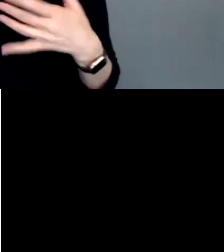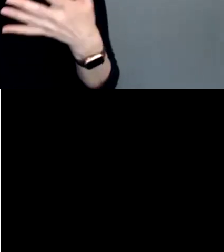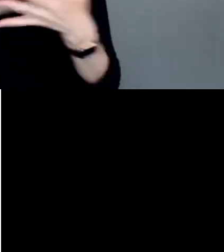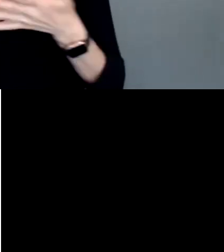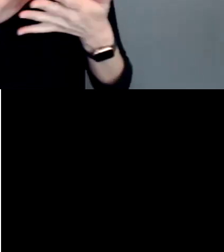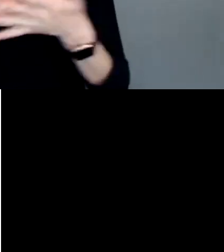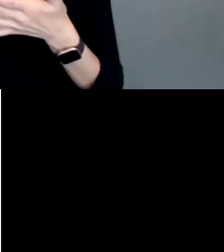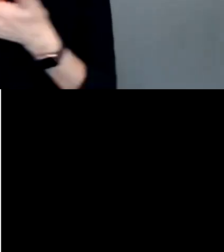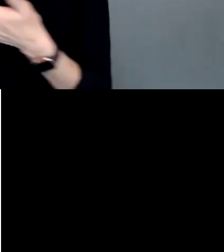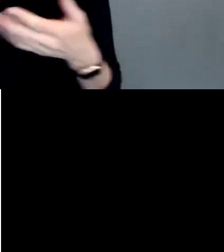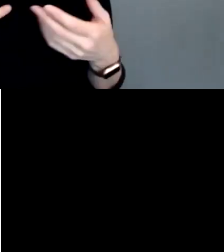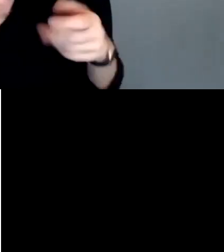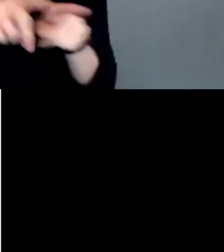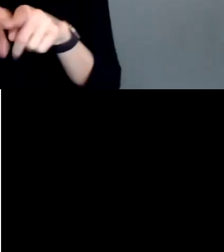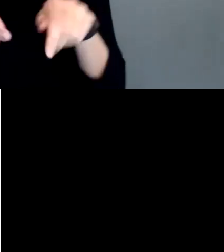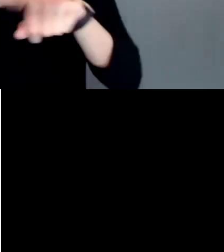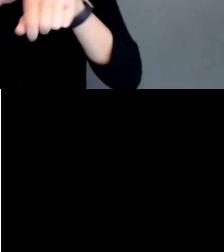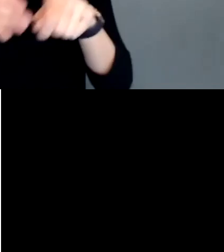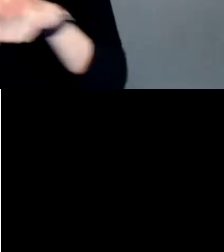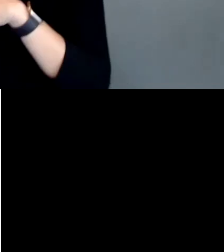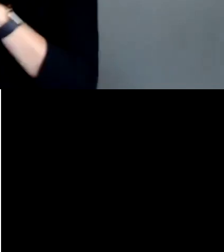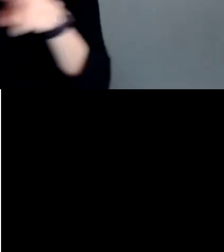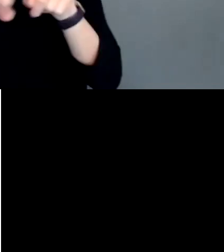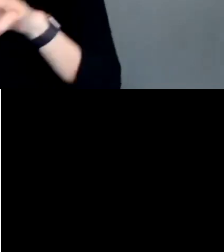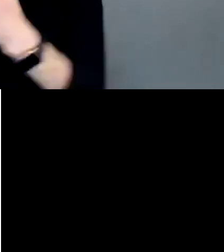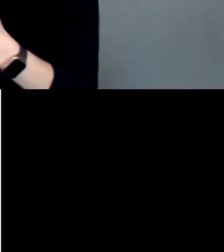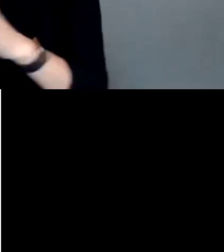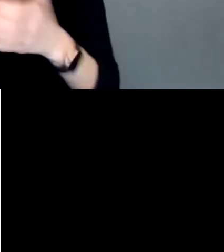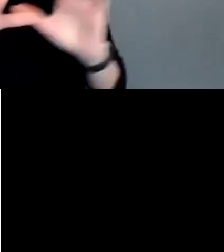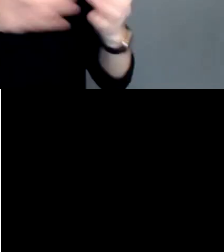Some people don't believe you have to identify